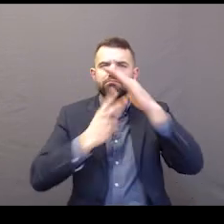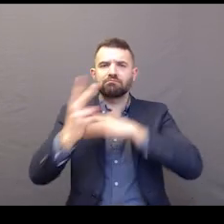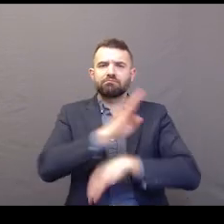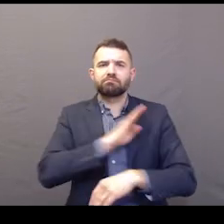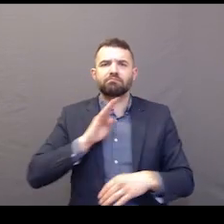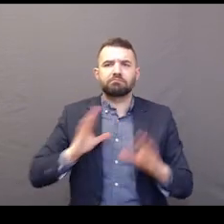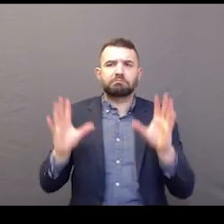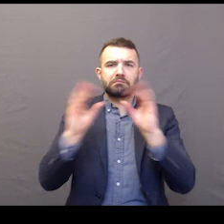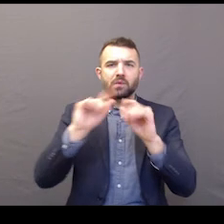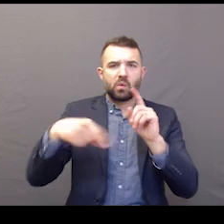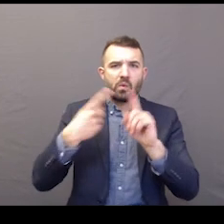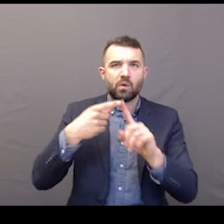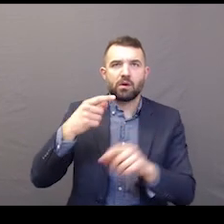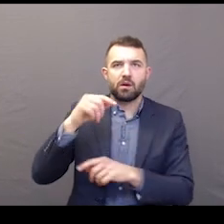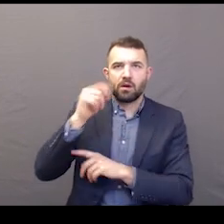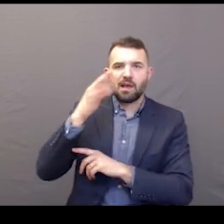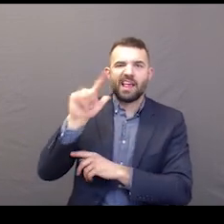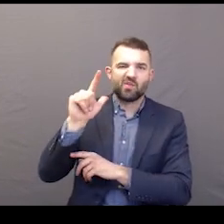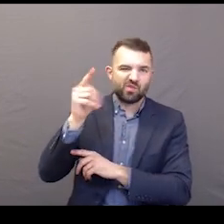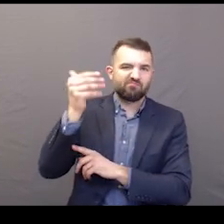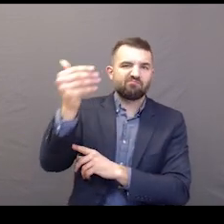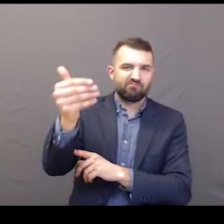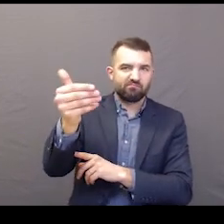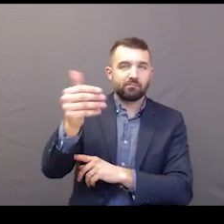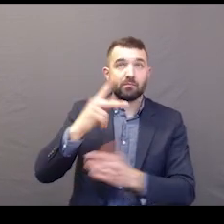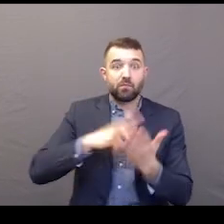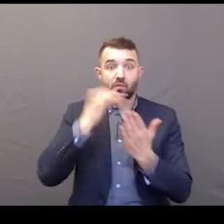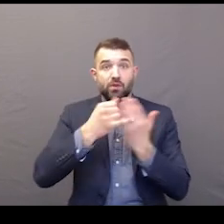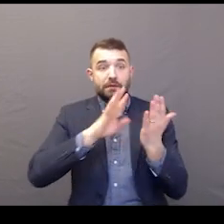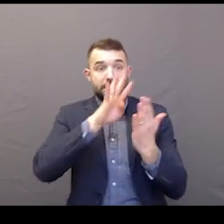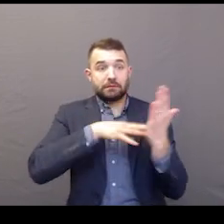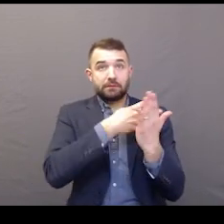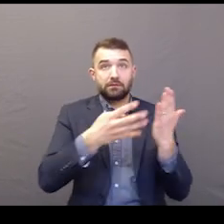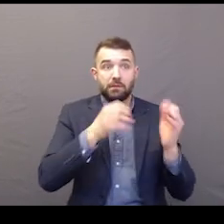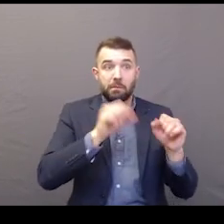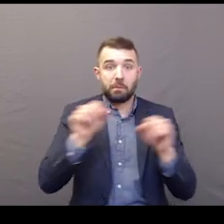As I mentioned earlier, the project schedule is subject to change due to impacts from the